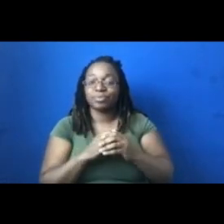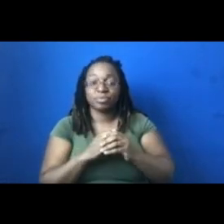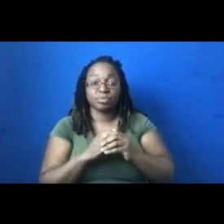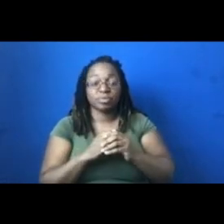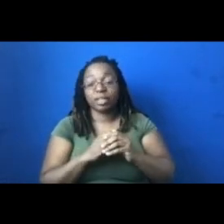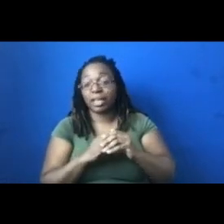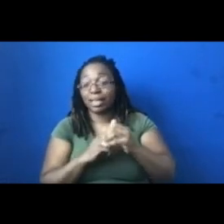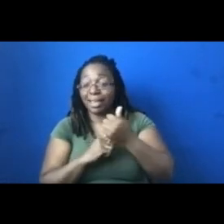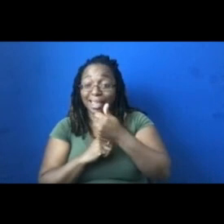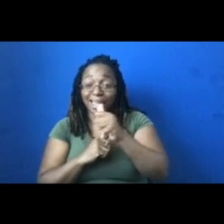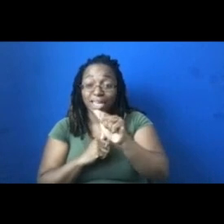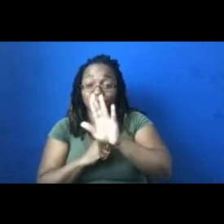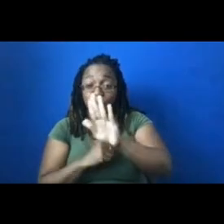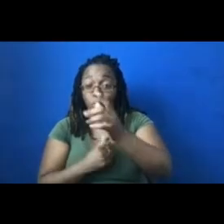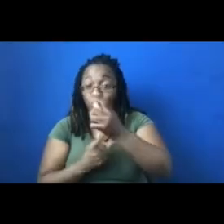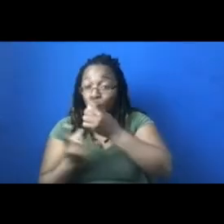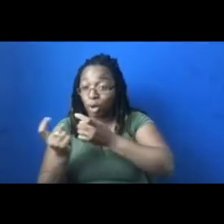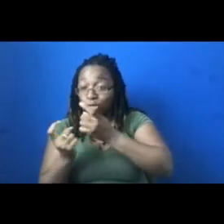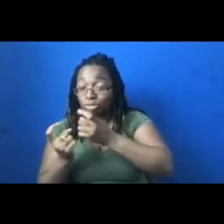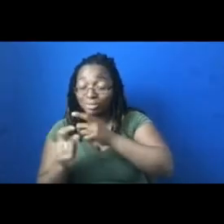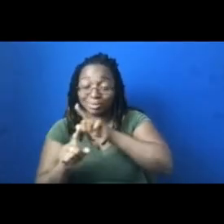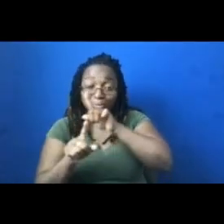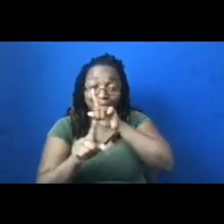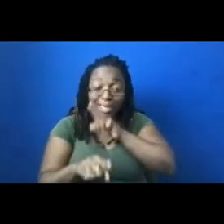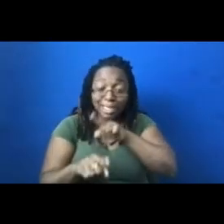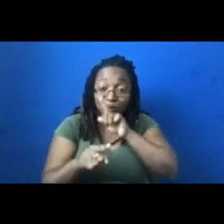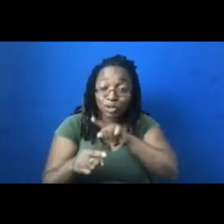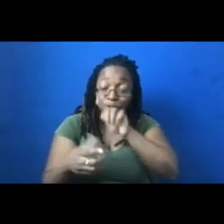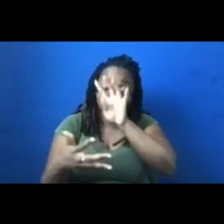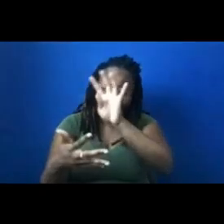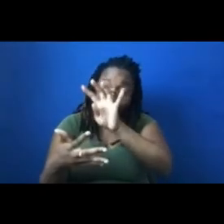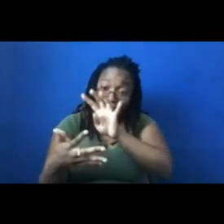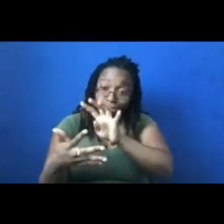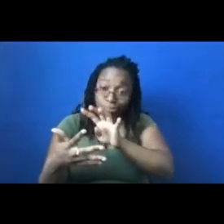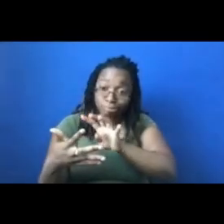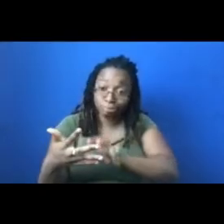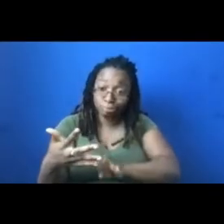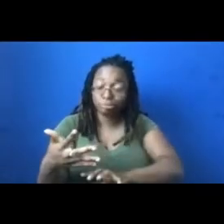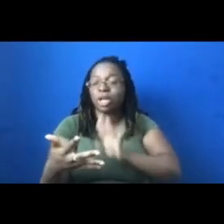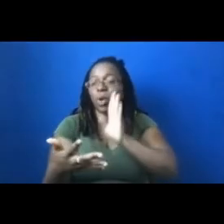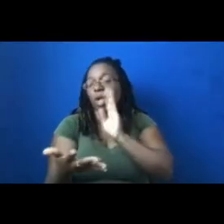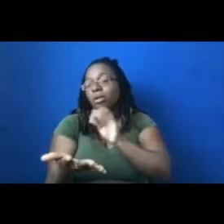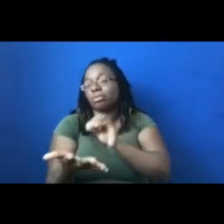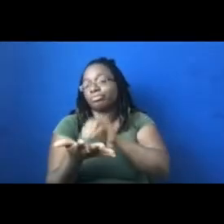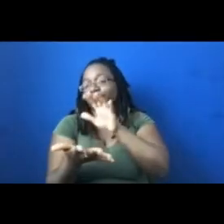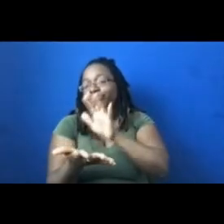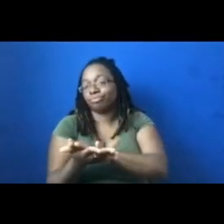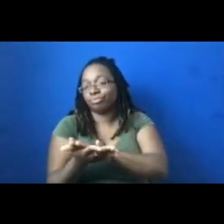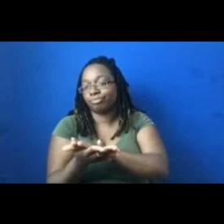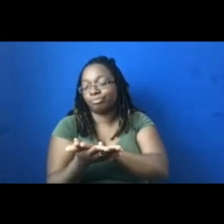answers and putting together a written document of that text.